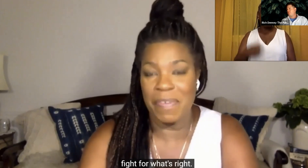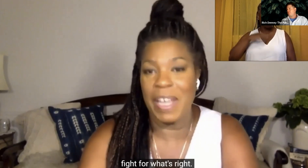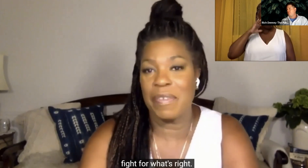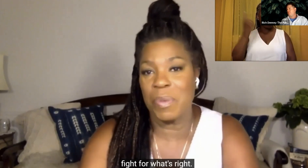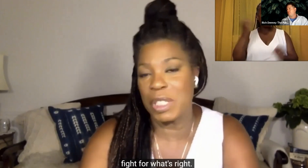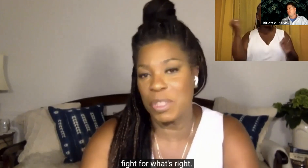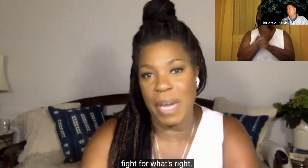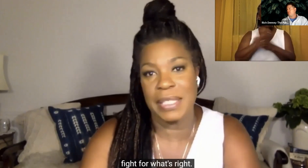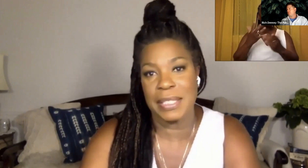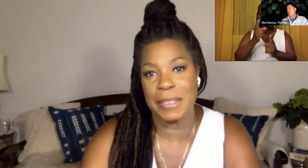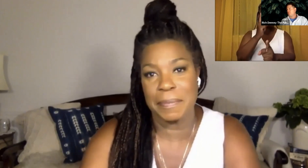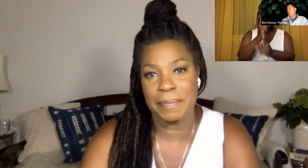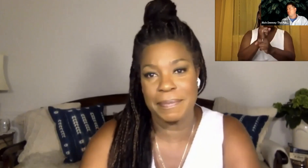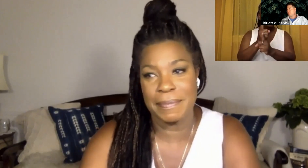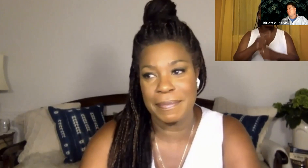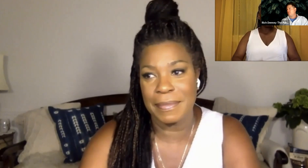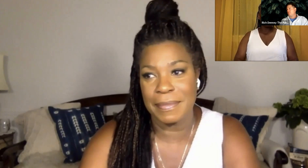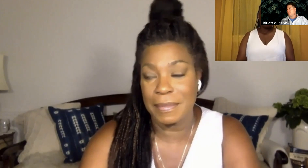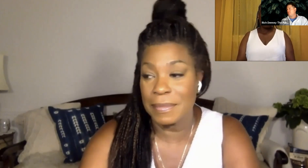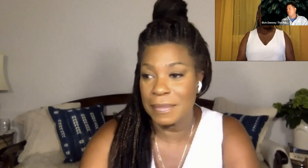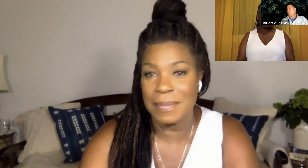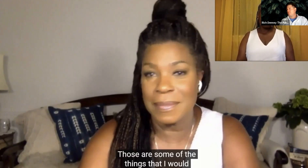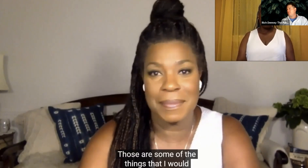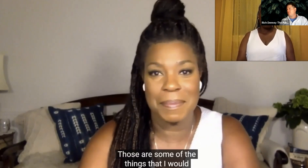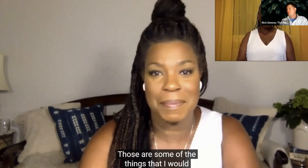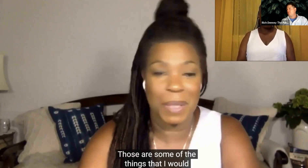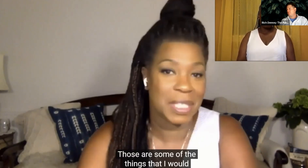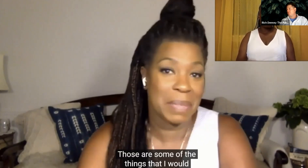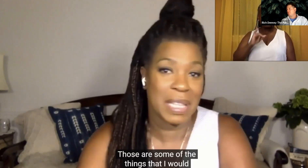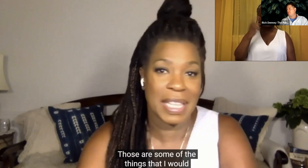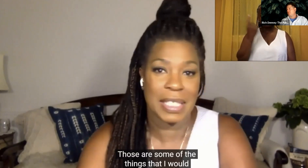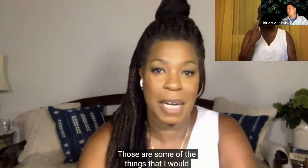fight for what's right. Those are some of the things that I